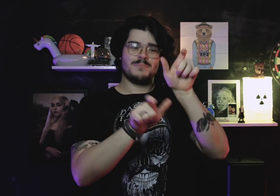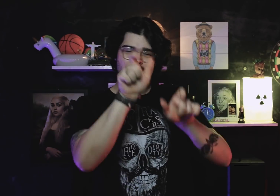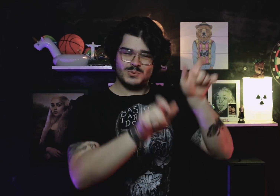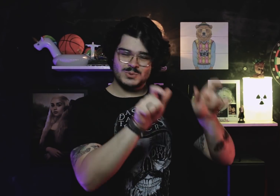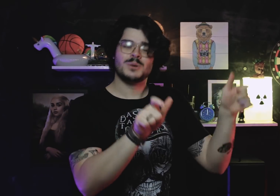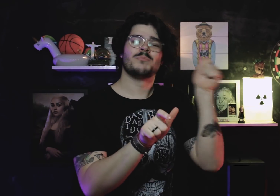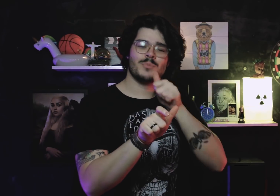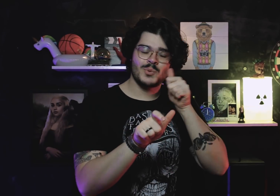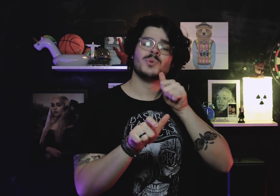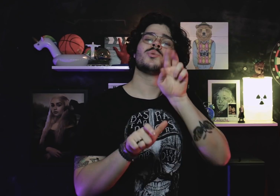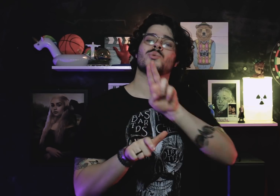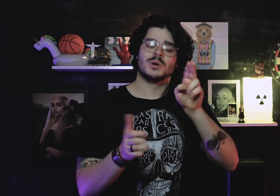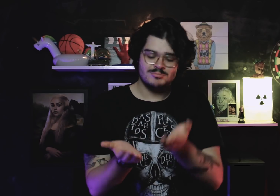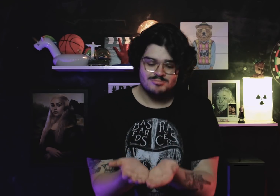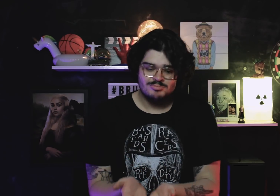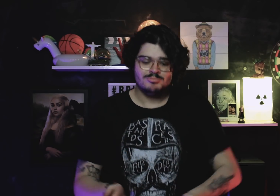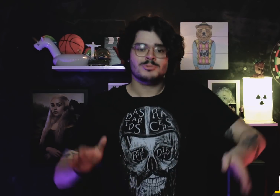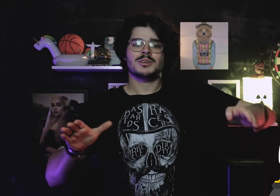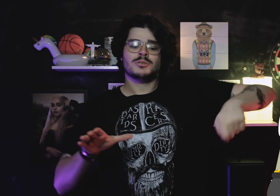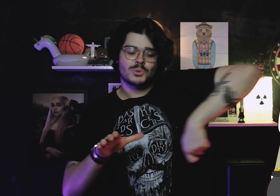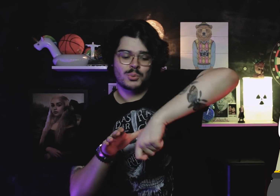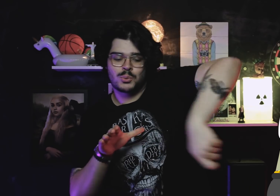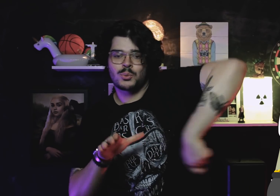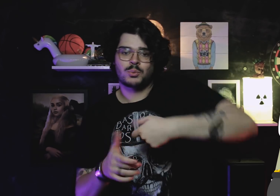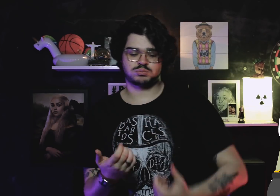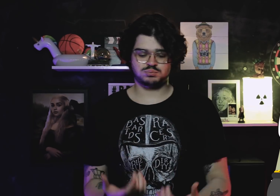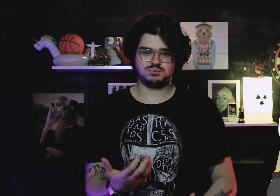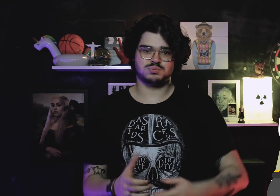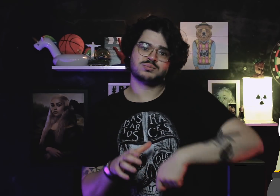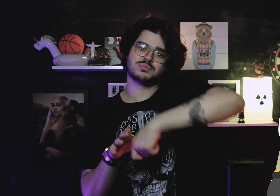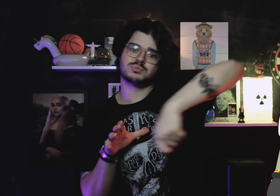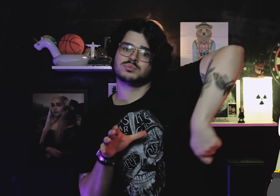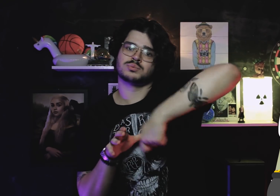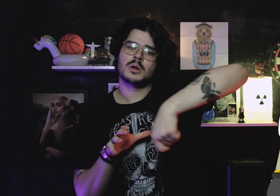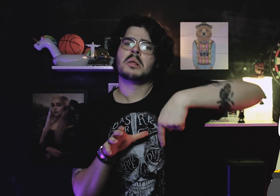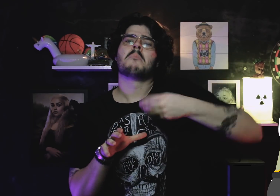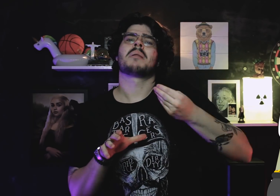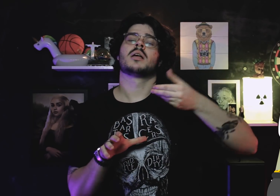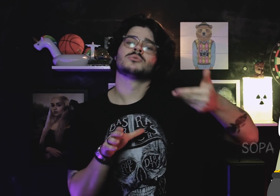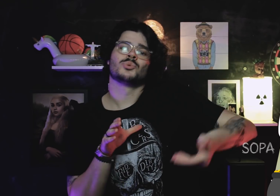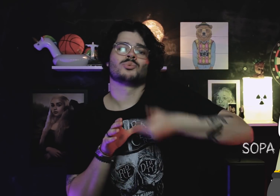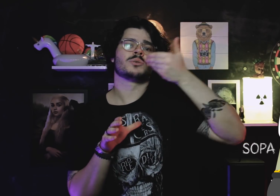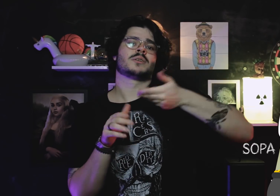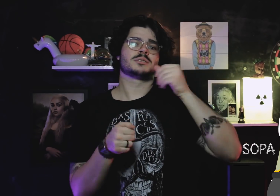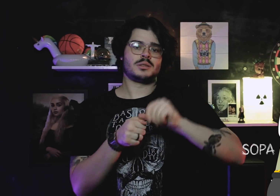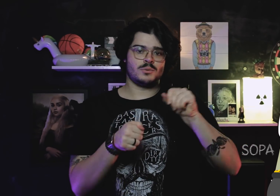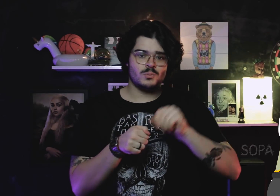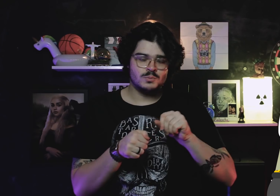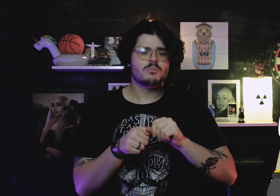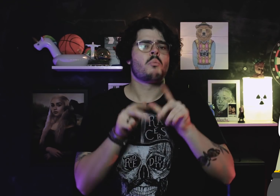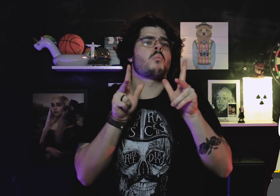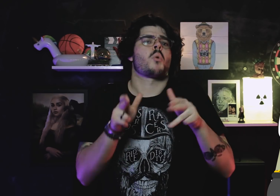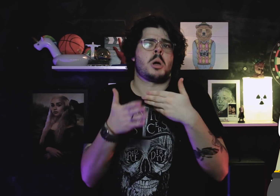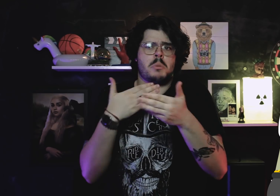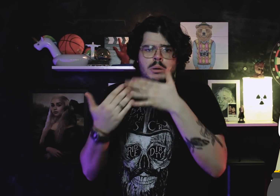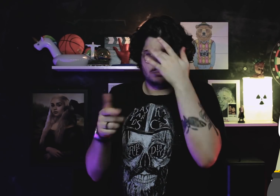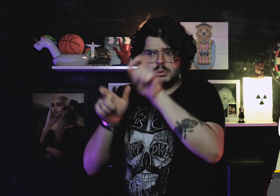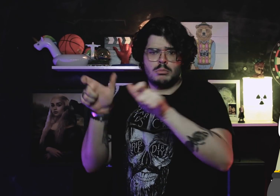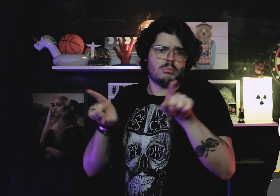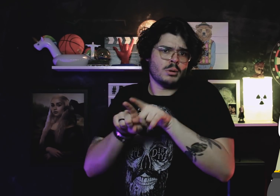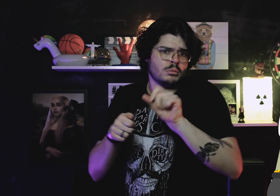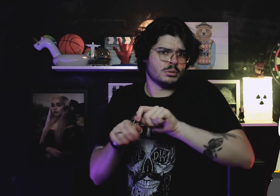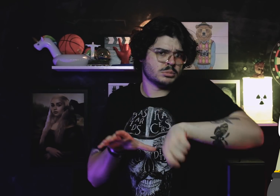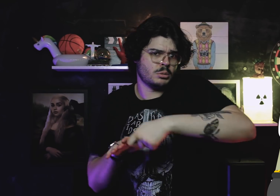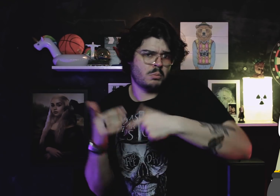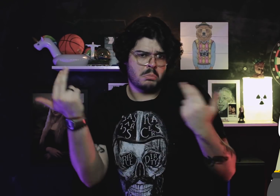They used cauldrons to make soups, just like anyone else would.